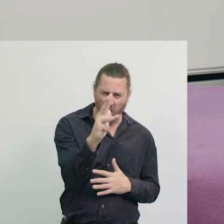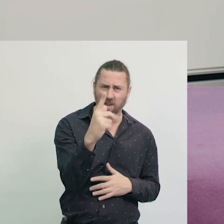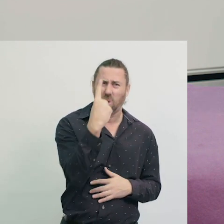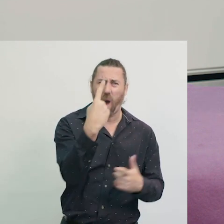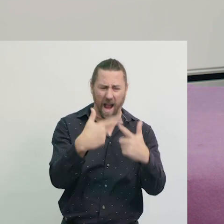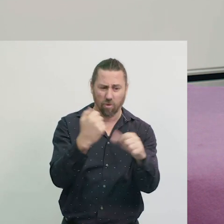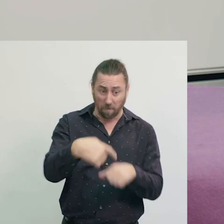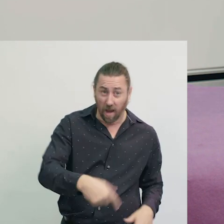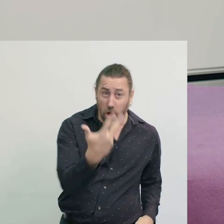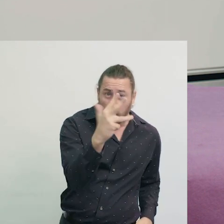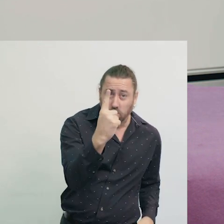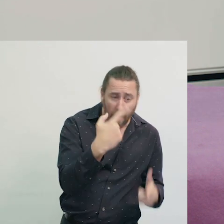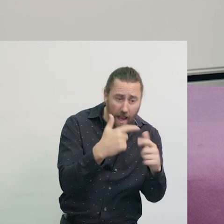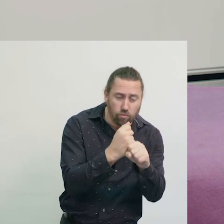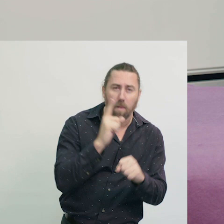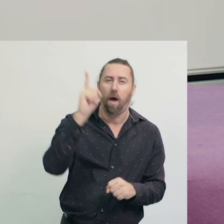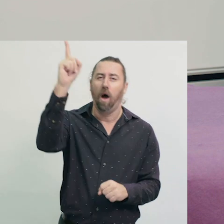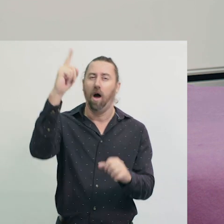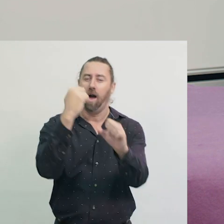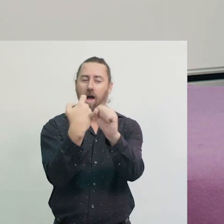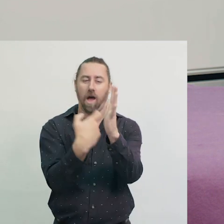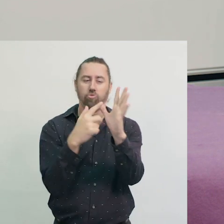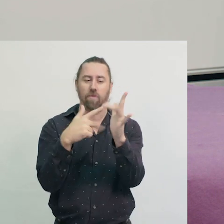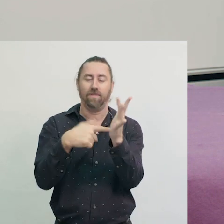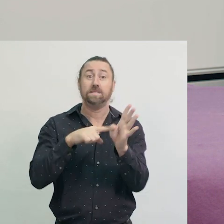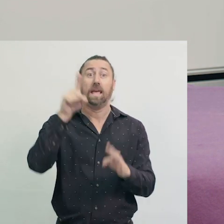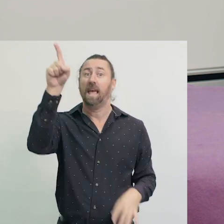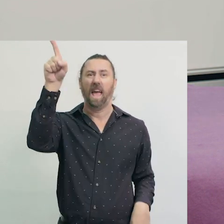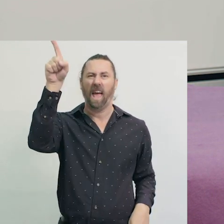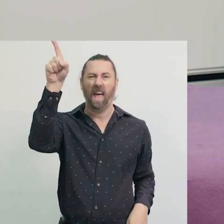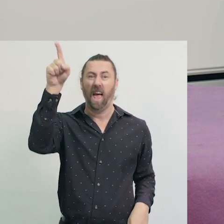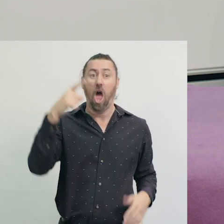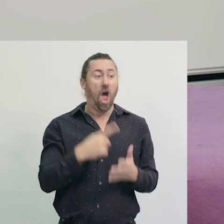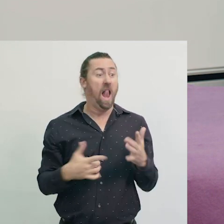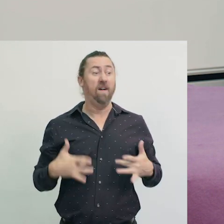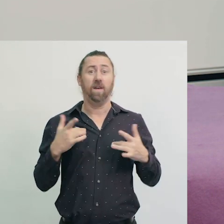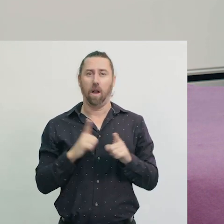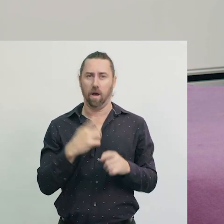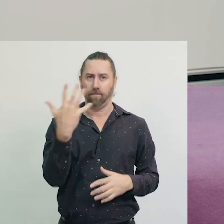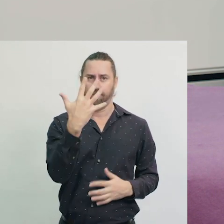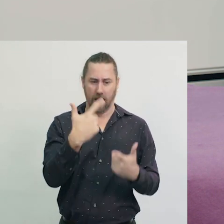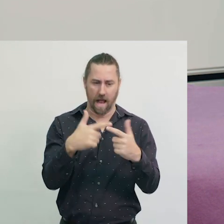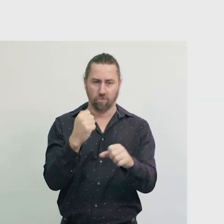but, because of the lower gravity on the Moon, that downward force would have only been 15kg.